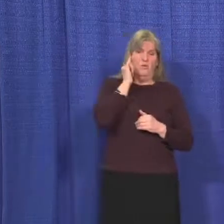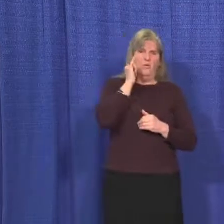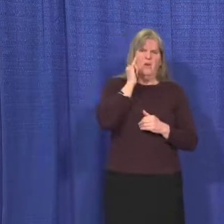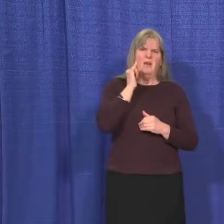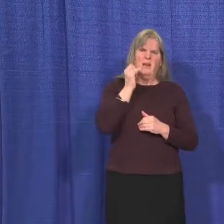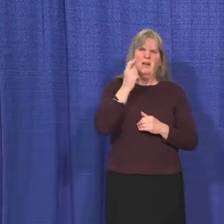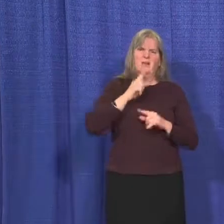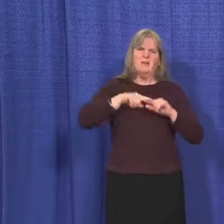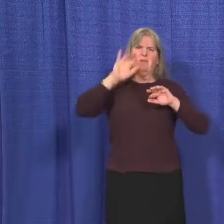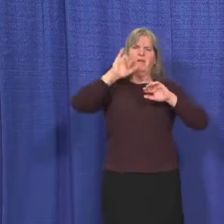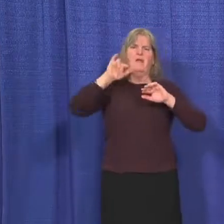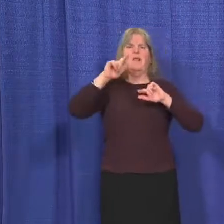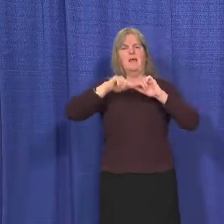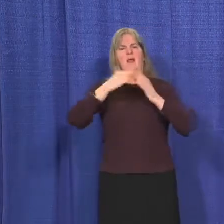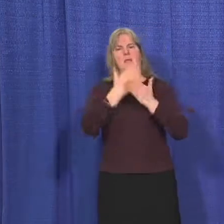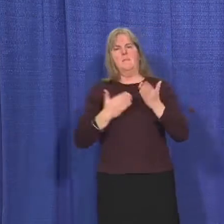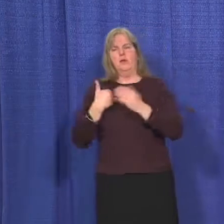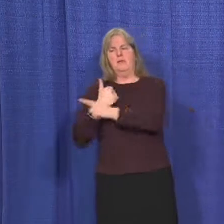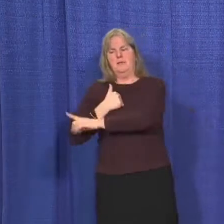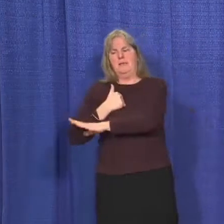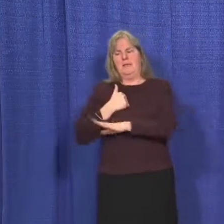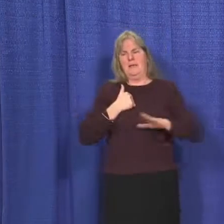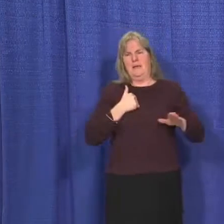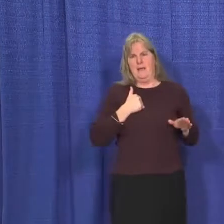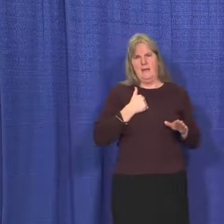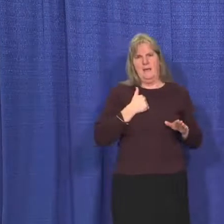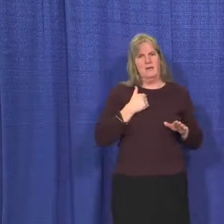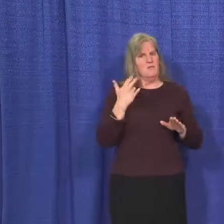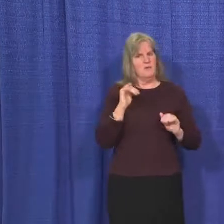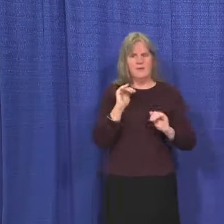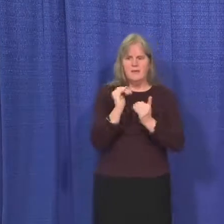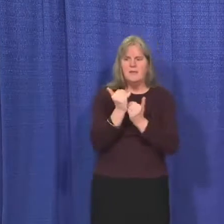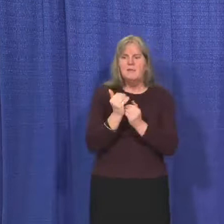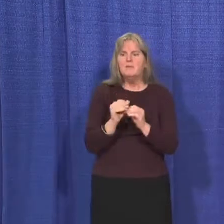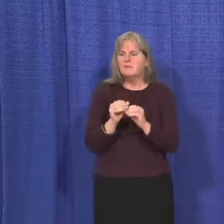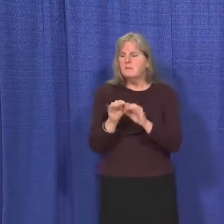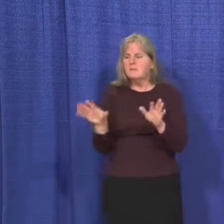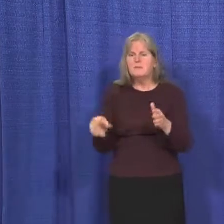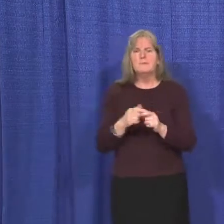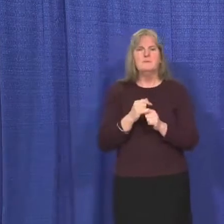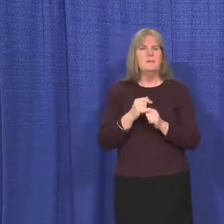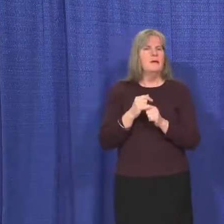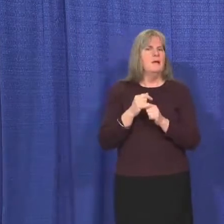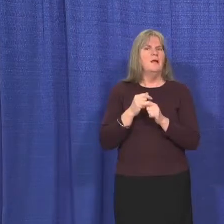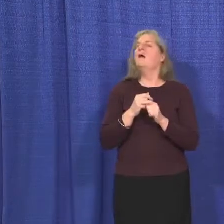same position as other jurisdictions. We have been able to contain rapid spread, prevent large